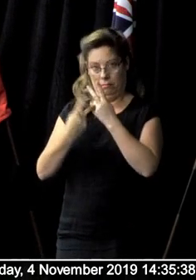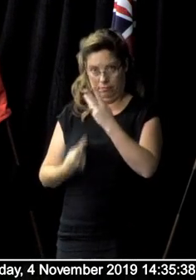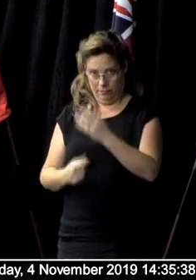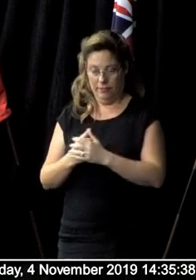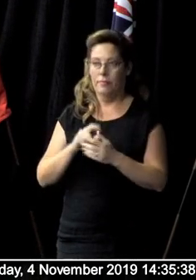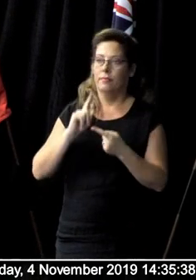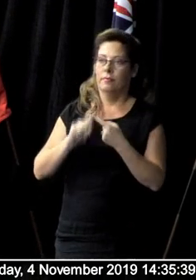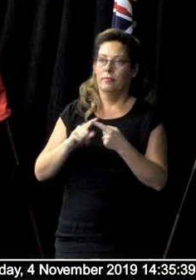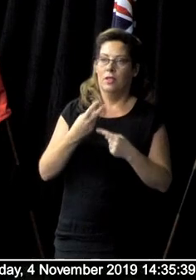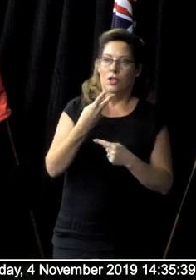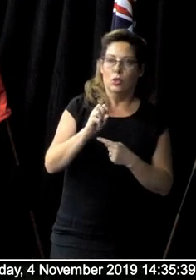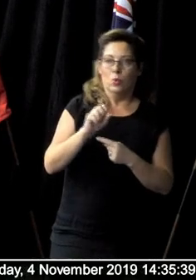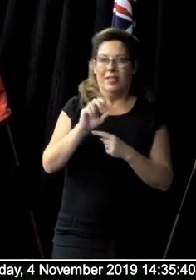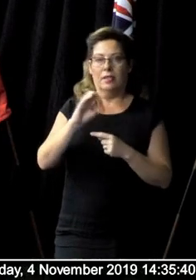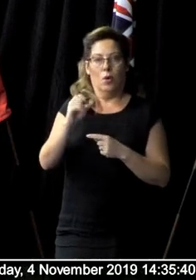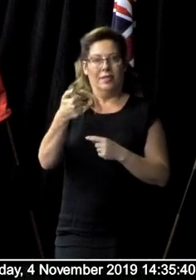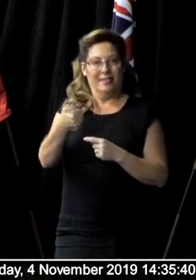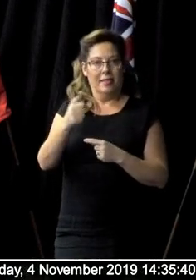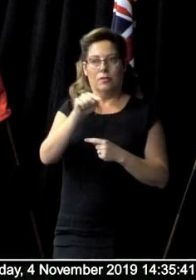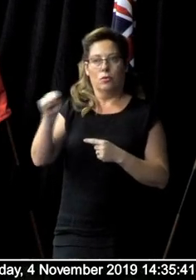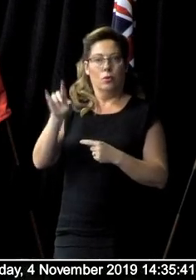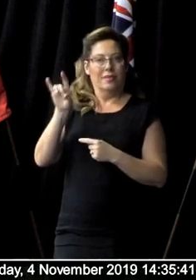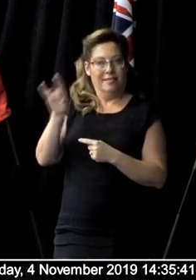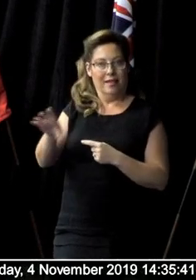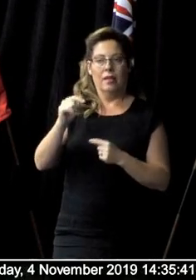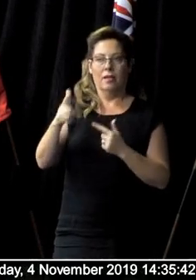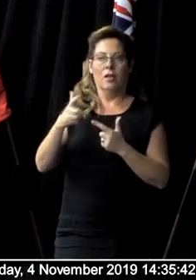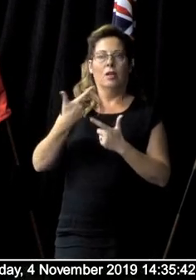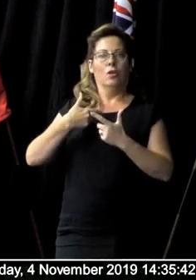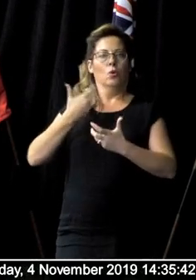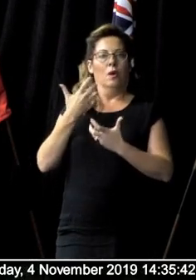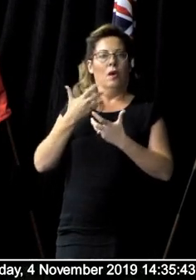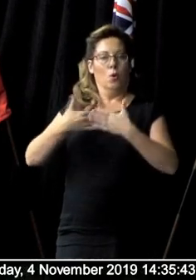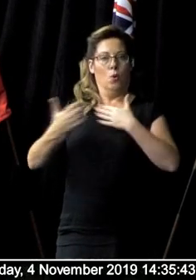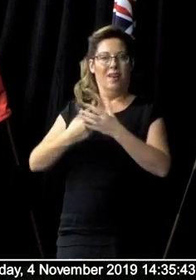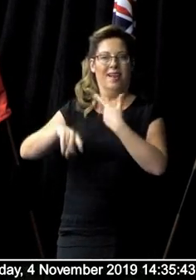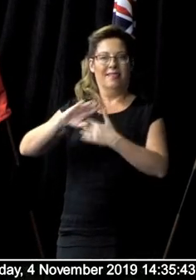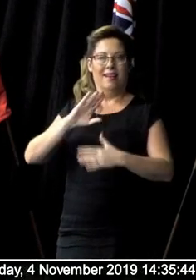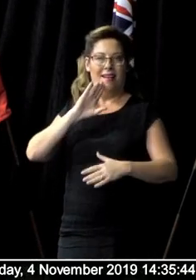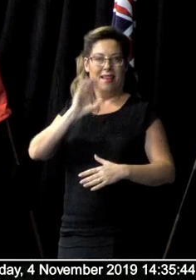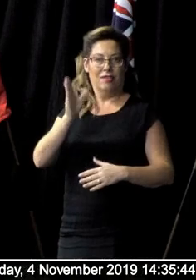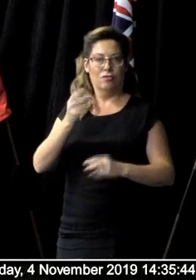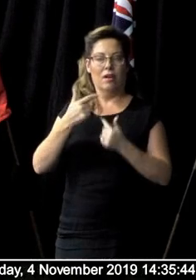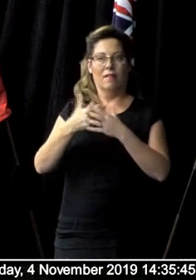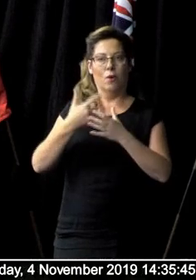2006-2010, Clinical Coordinator and Lecturer, Queensland Centre for Intellectual and Developmental Disability?